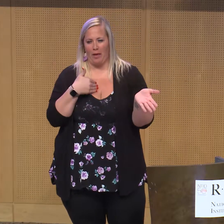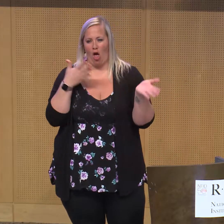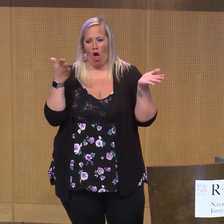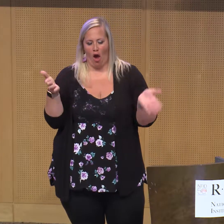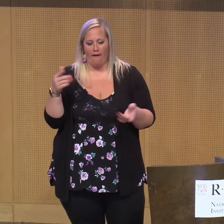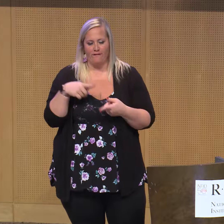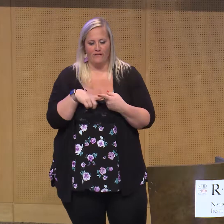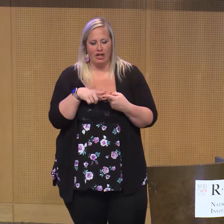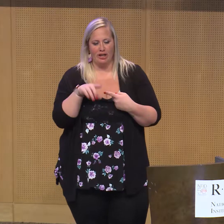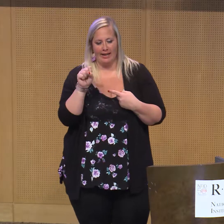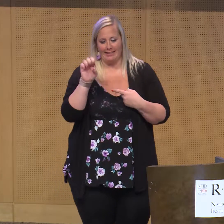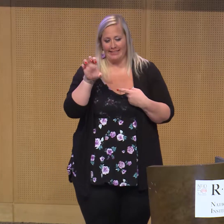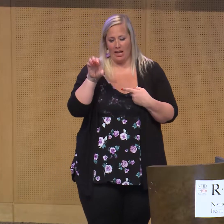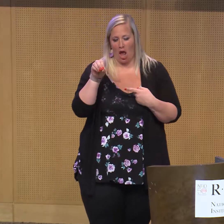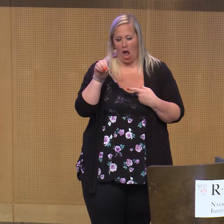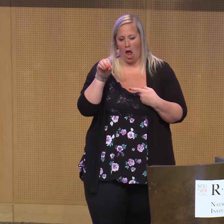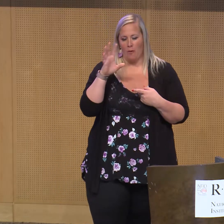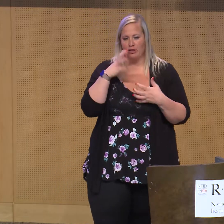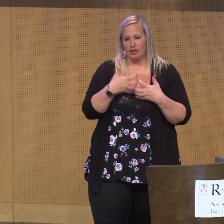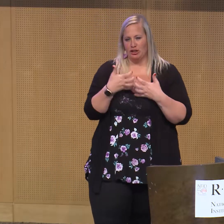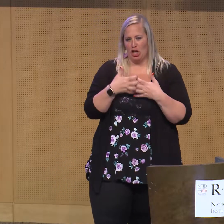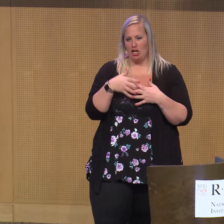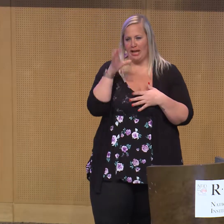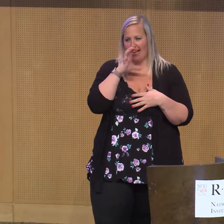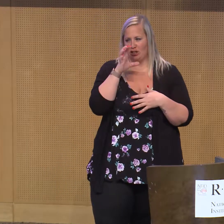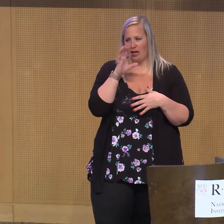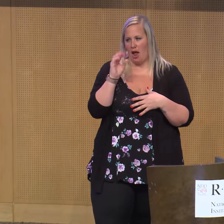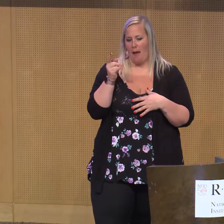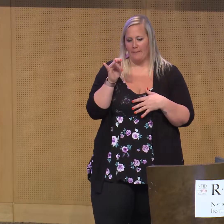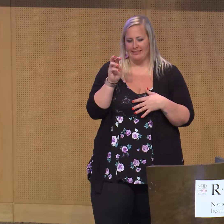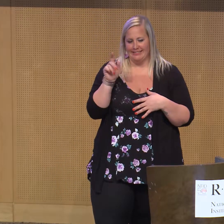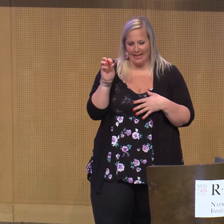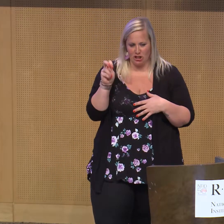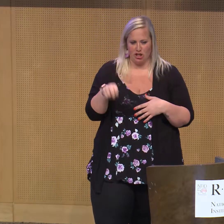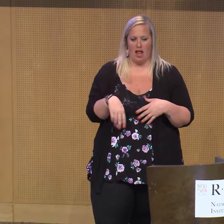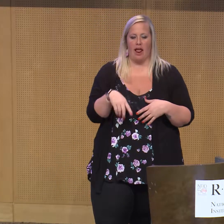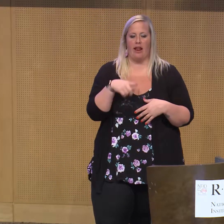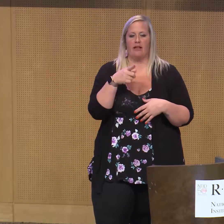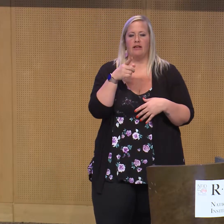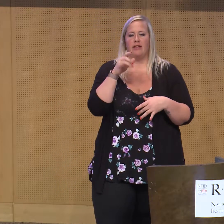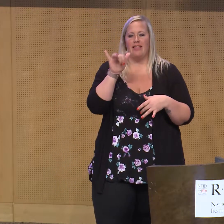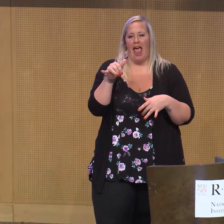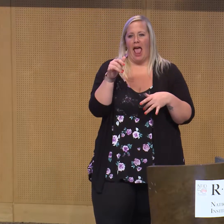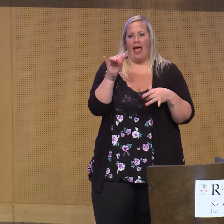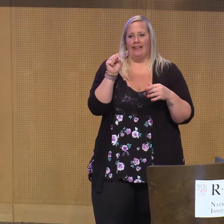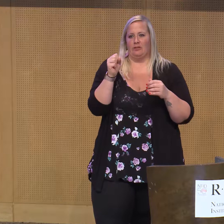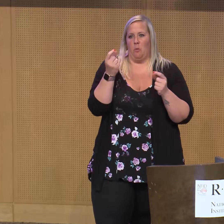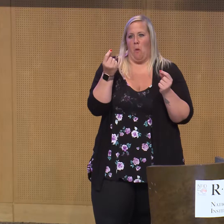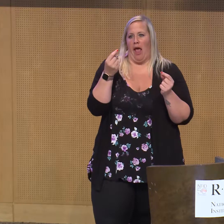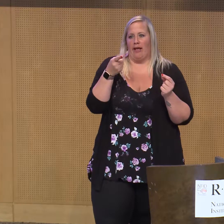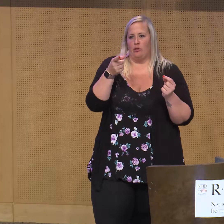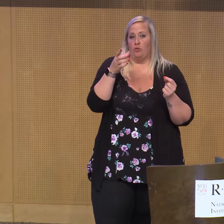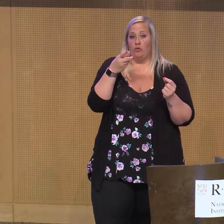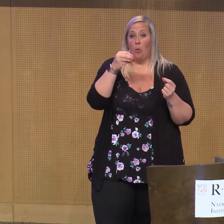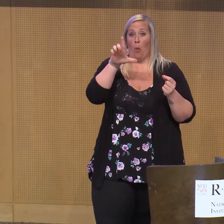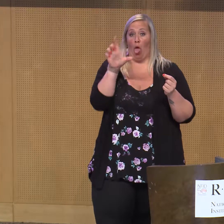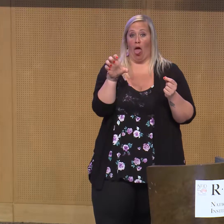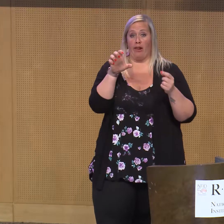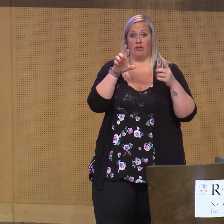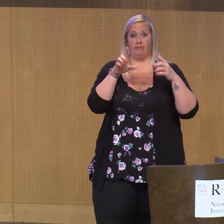I'll tell you a little bit about some of the services that RYNO offers. One of them is Search Engine Optimization, or SEO.